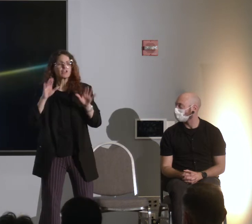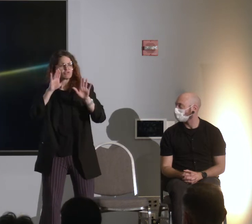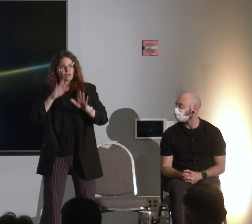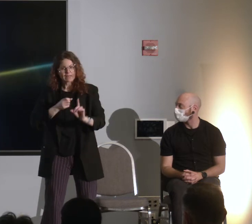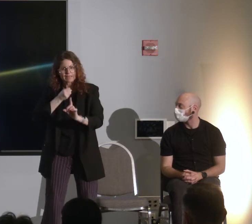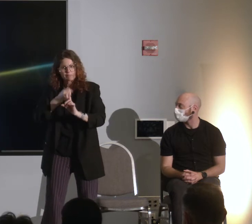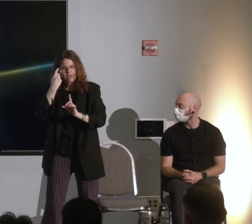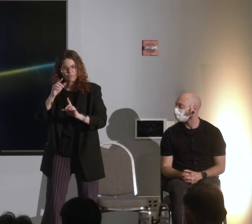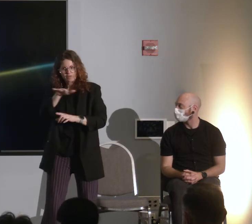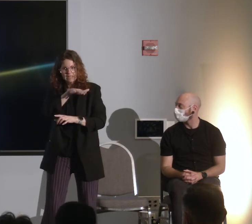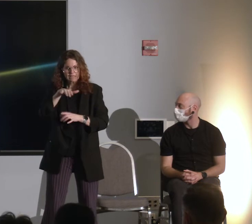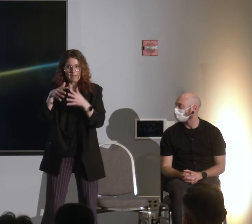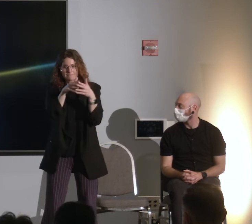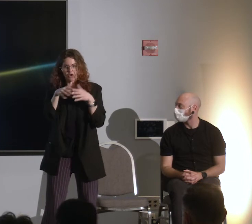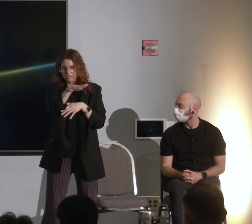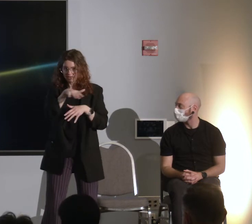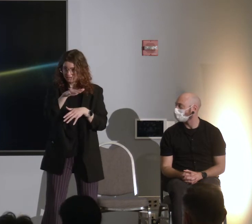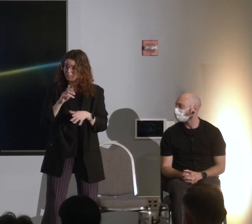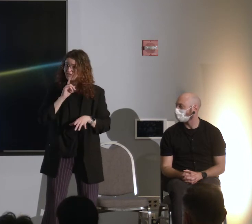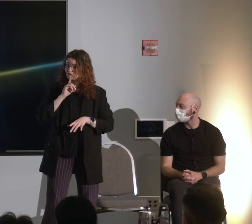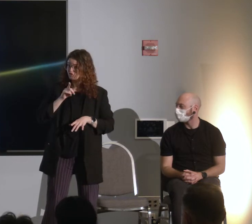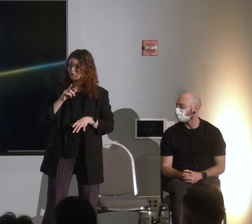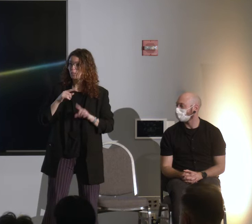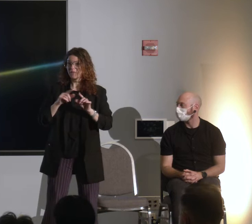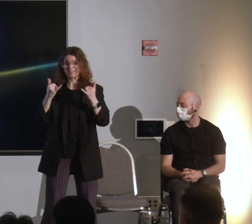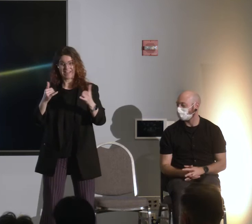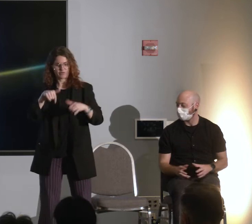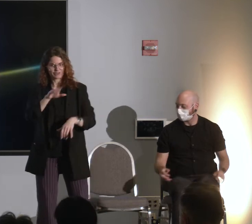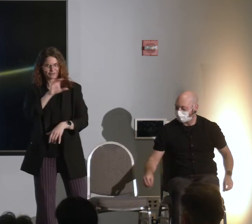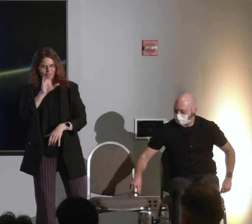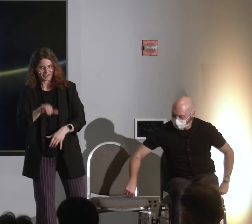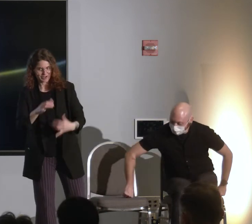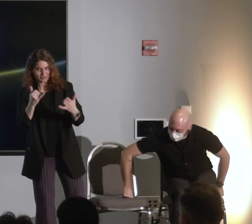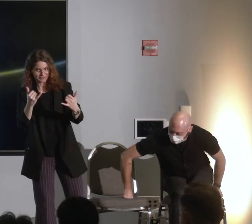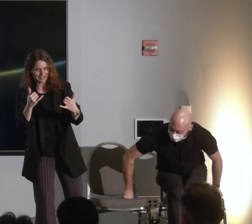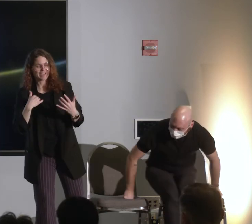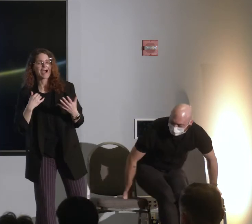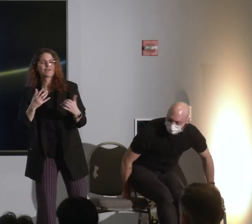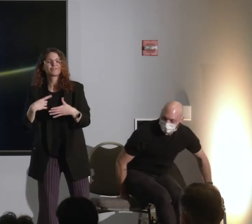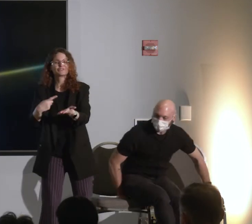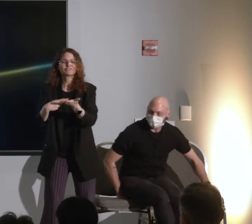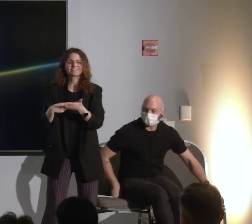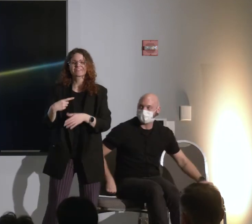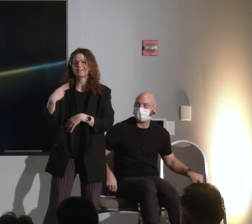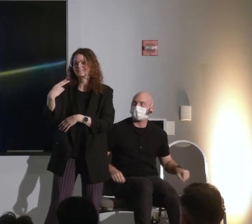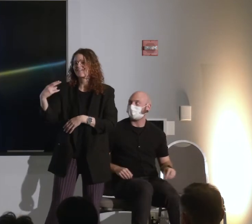That's true in multiple places, but being in Chicago today, I want to talk about Richardson's last great work,